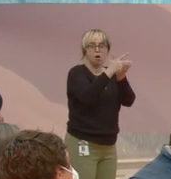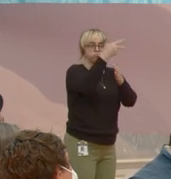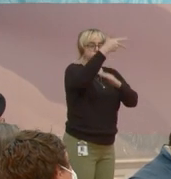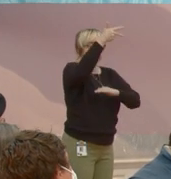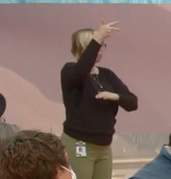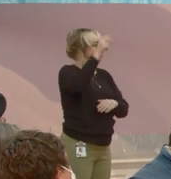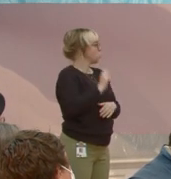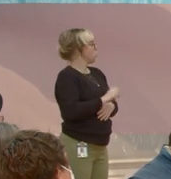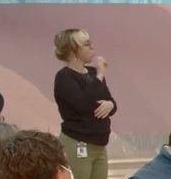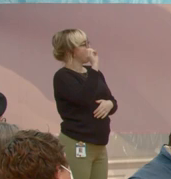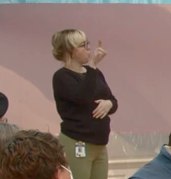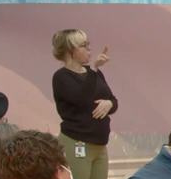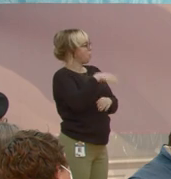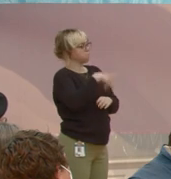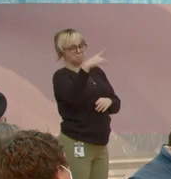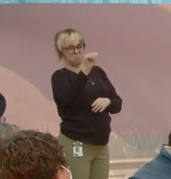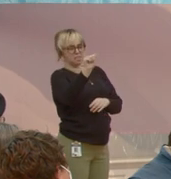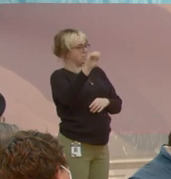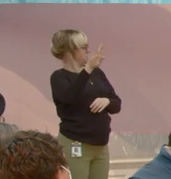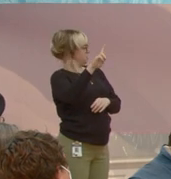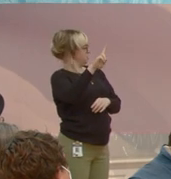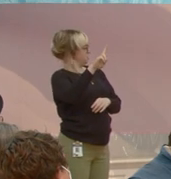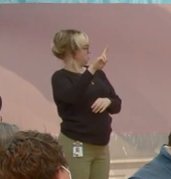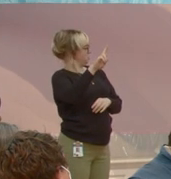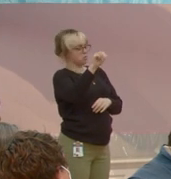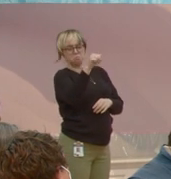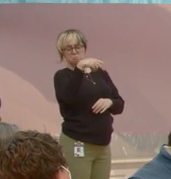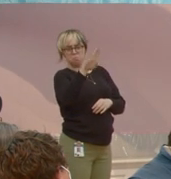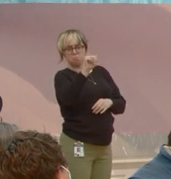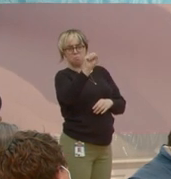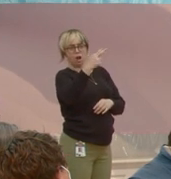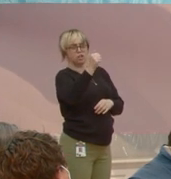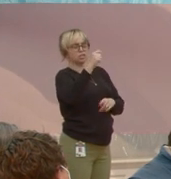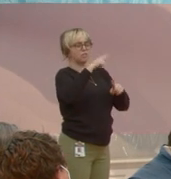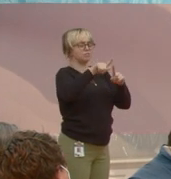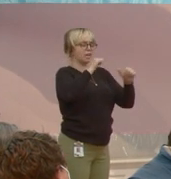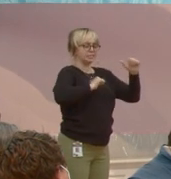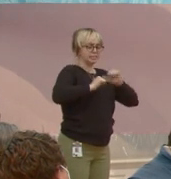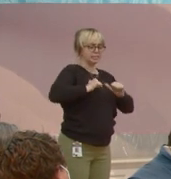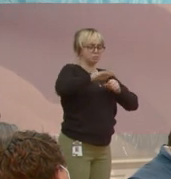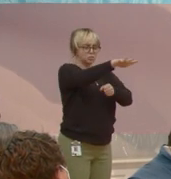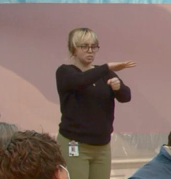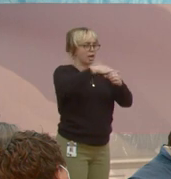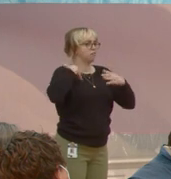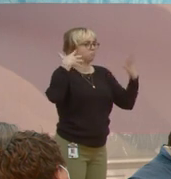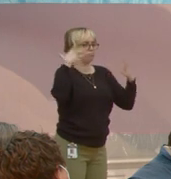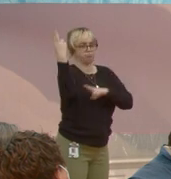getting bashed and stuff in a construction site, and that kind of stuff. So I got those, there's not a history of this kind of stuff. And, and I